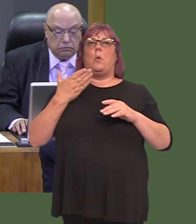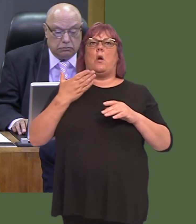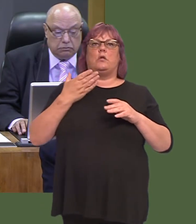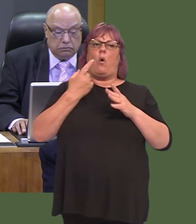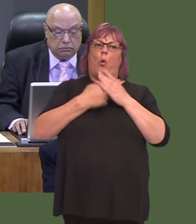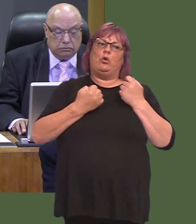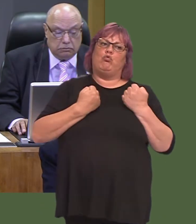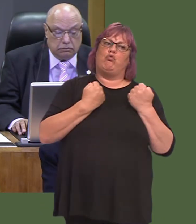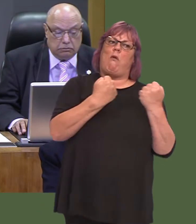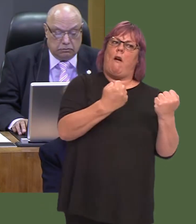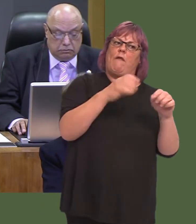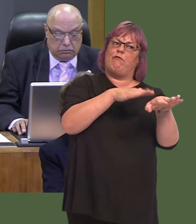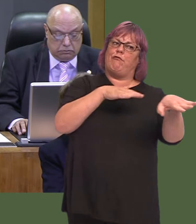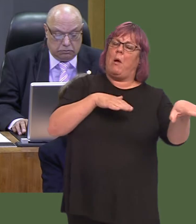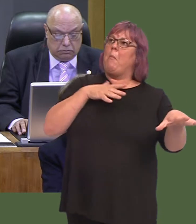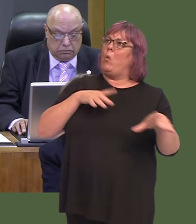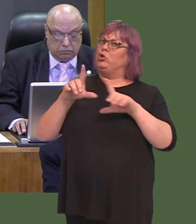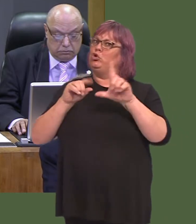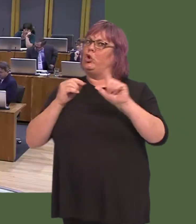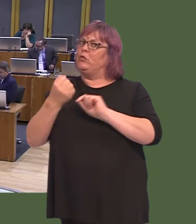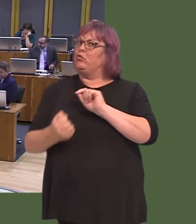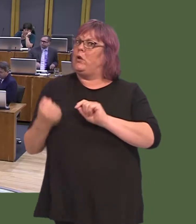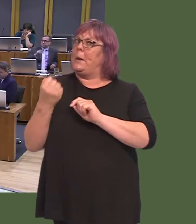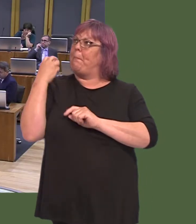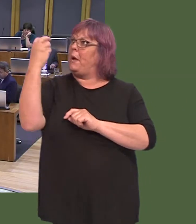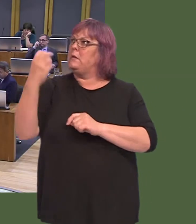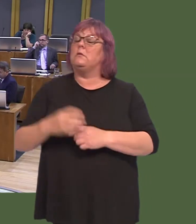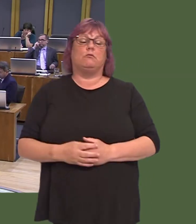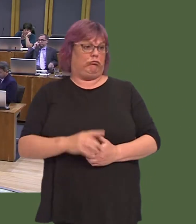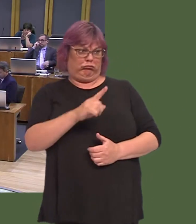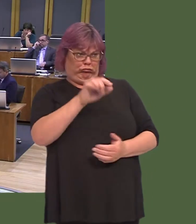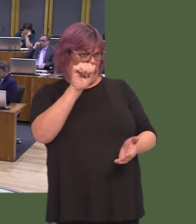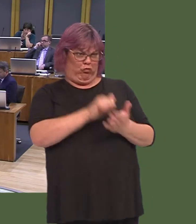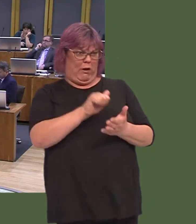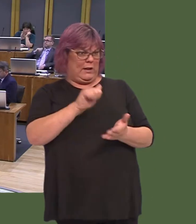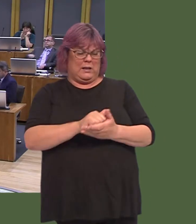ruled by the car and facing congestion points. Carwyn Jones AM: They don't; you're quite right.